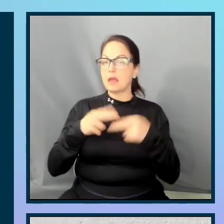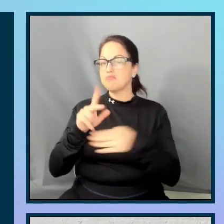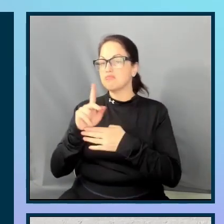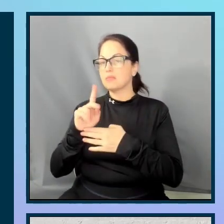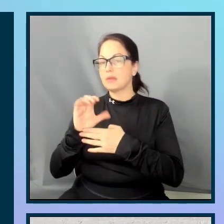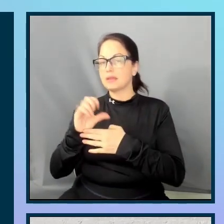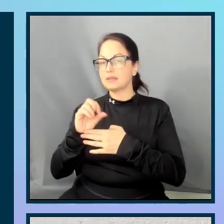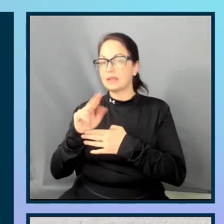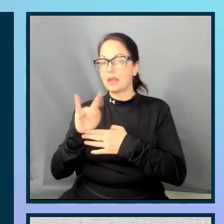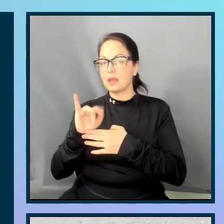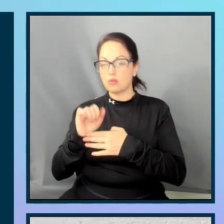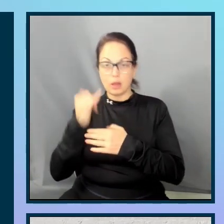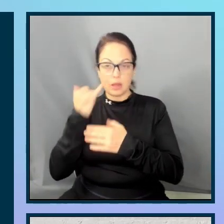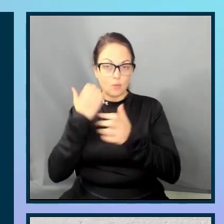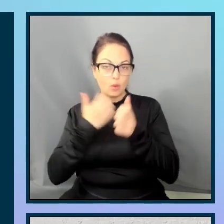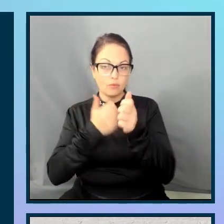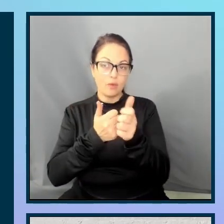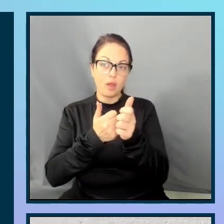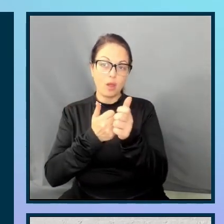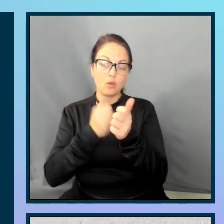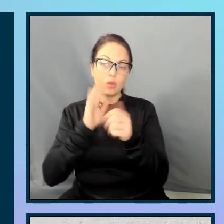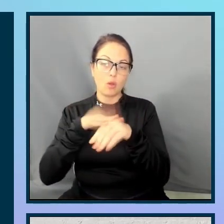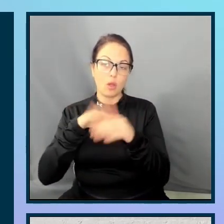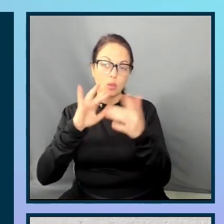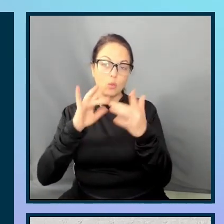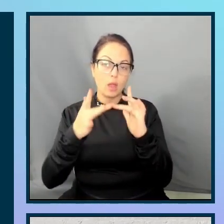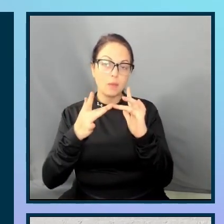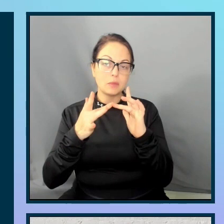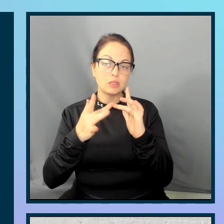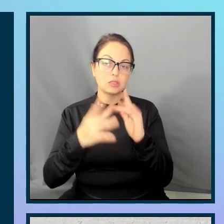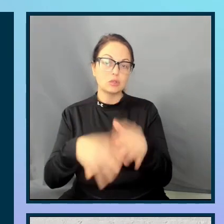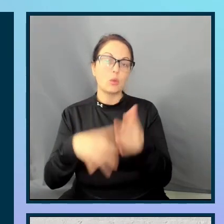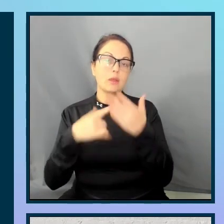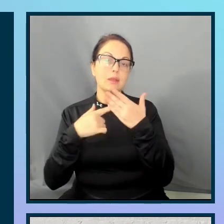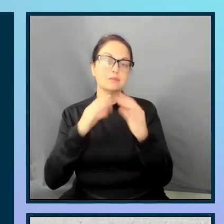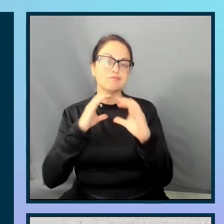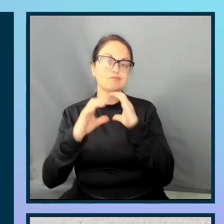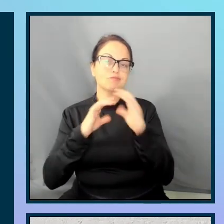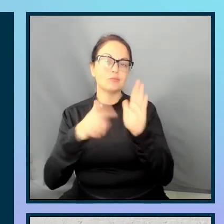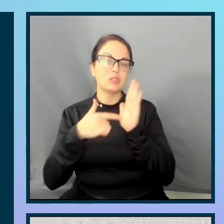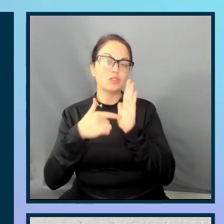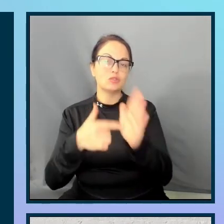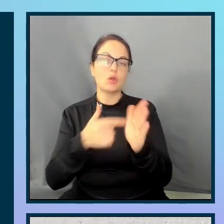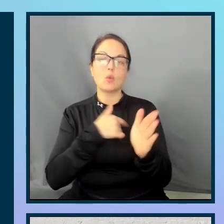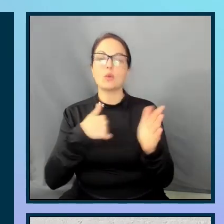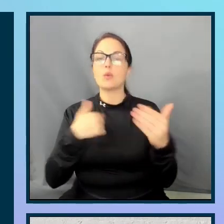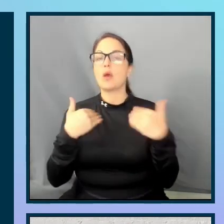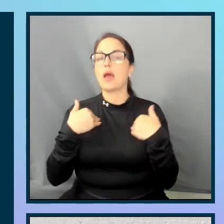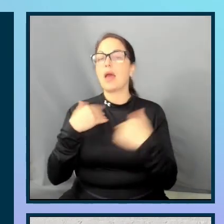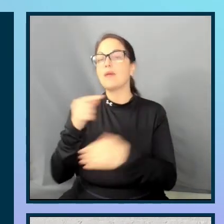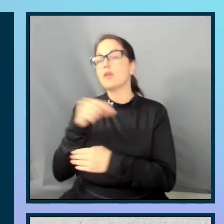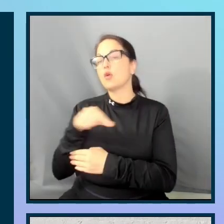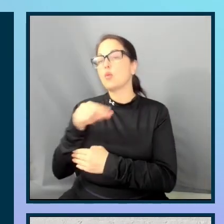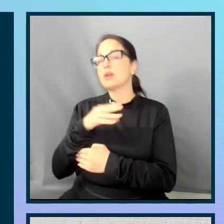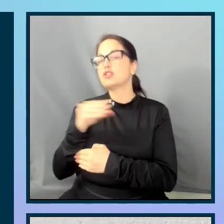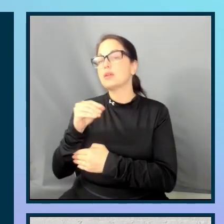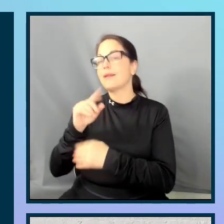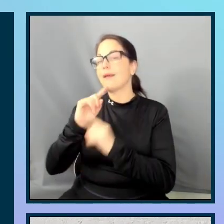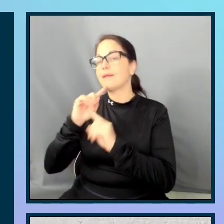these slides should be on the webpage where this talk is being displayed. We will have a Q and A at the end, as Heidi mentioned,